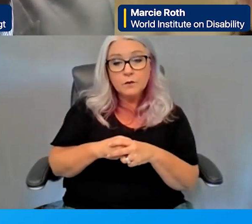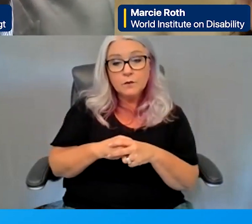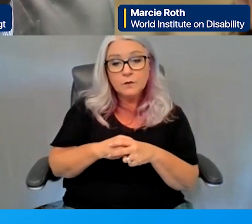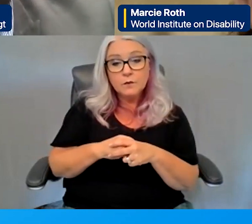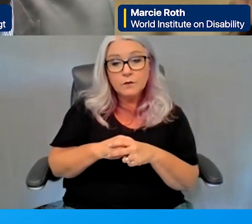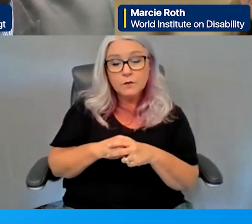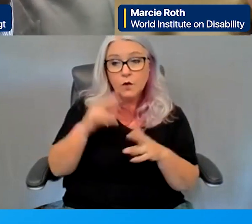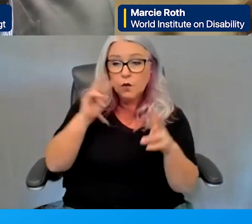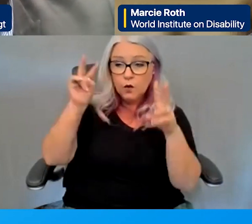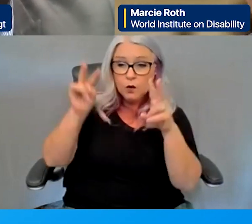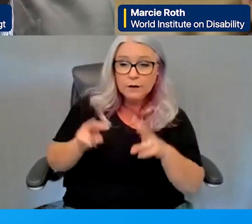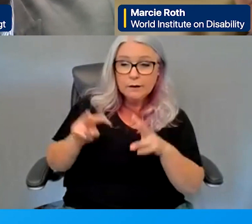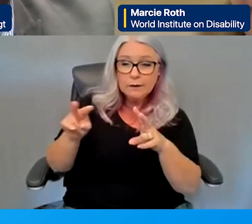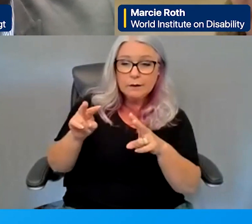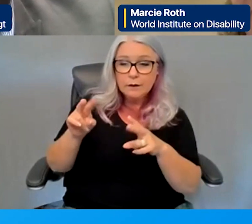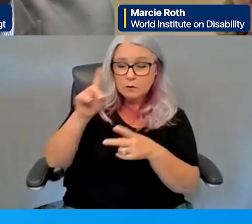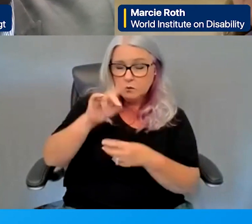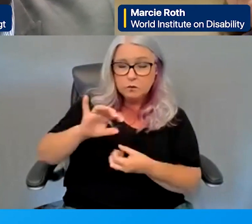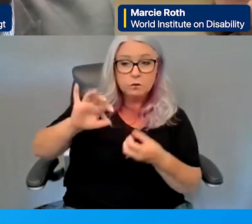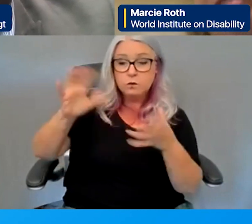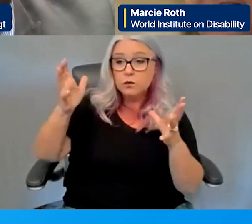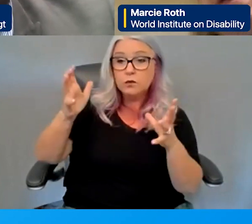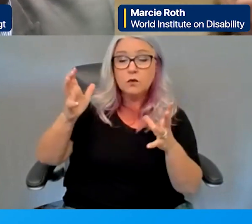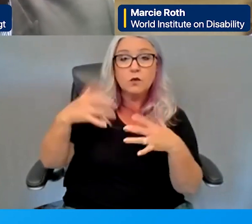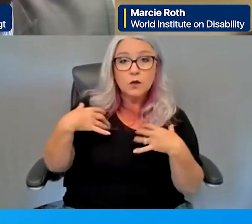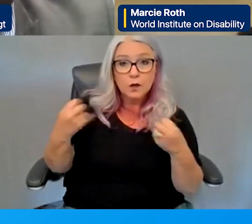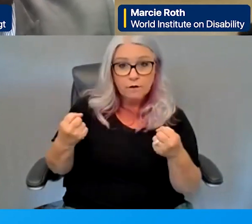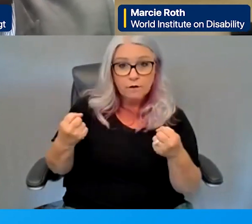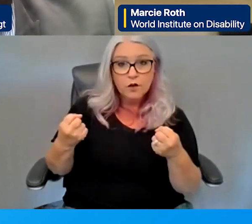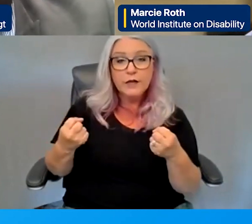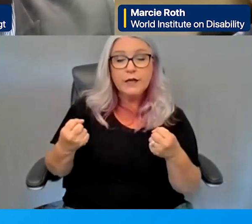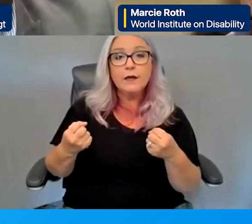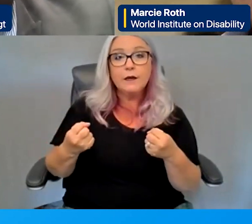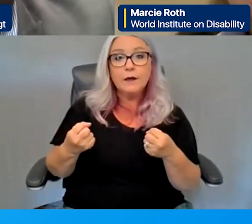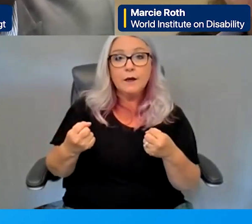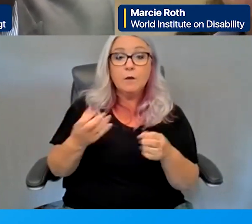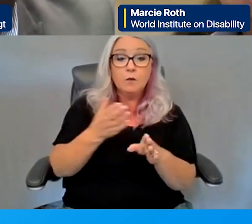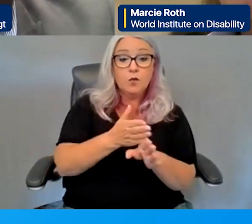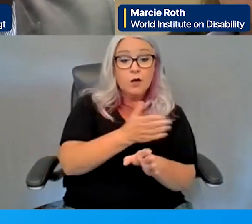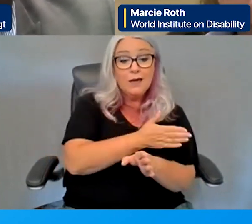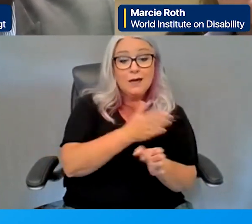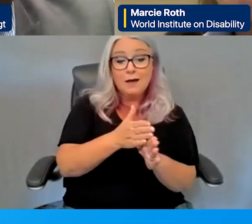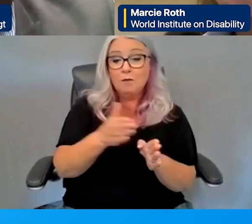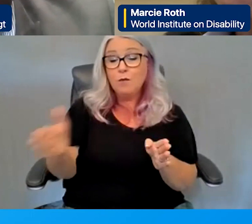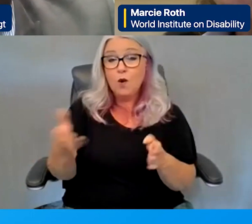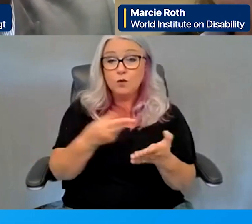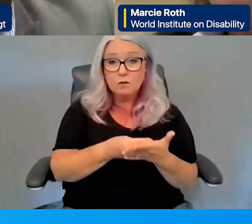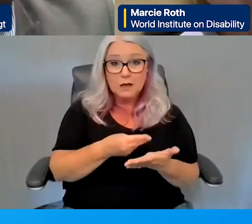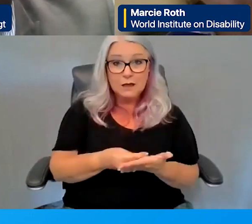recovery, hazard mitigation. Pre and post funds. And finding